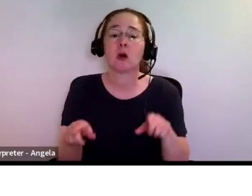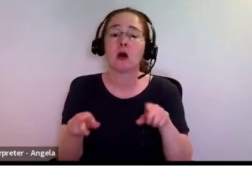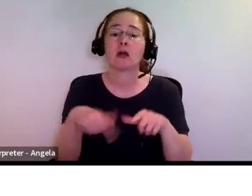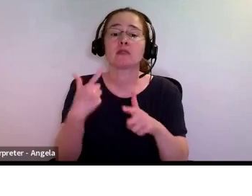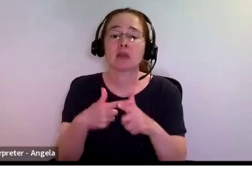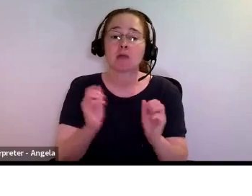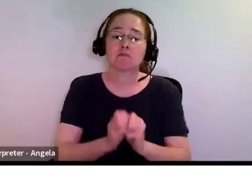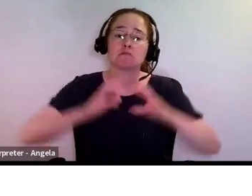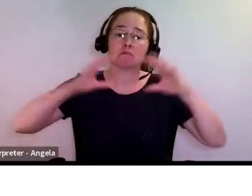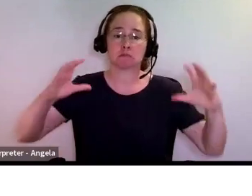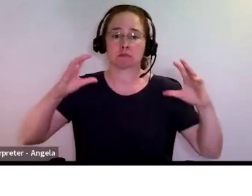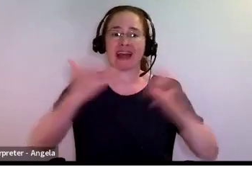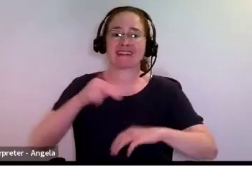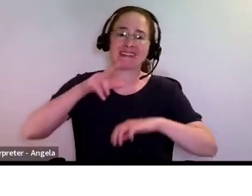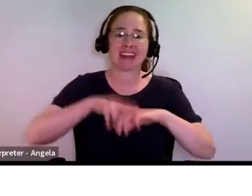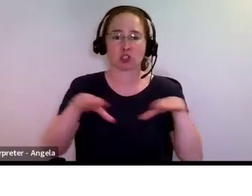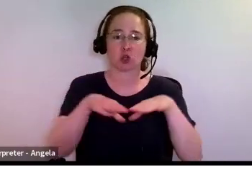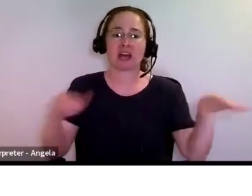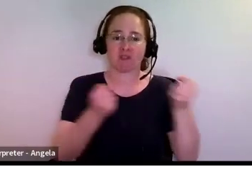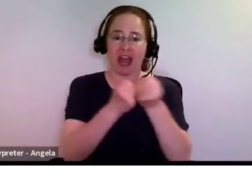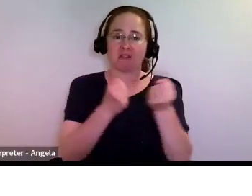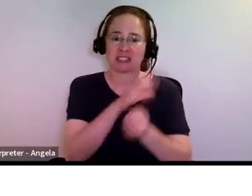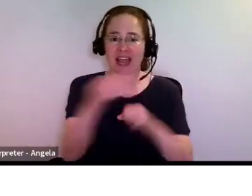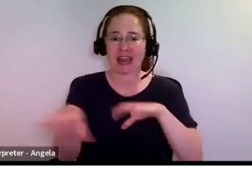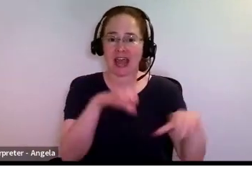national level advocacy and Action Coalition that will share